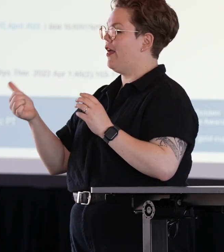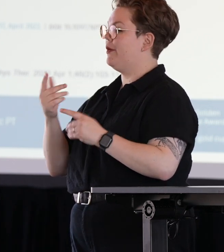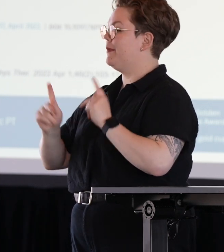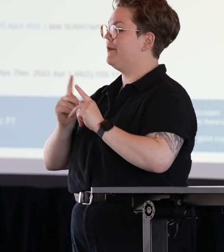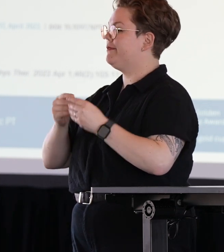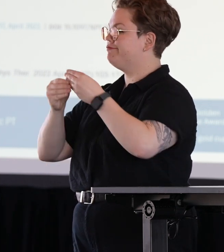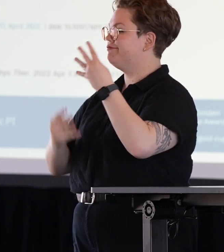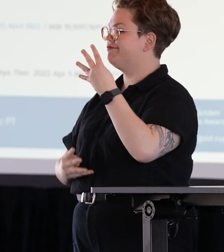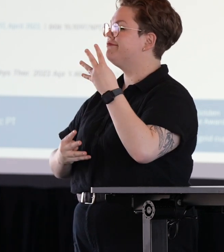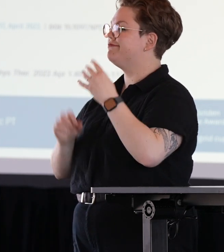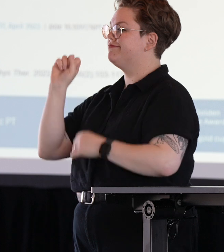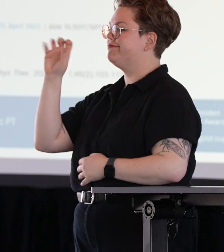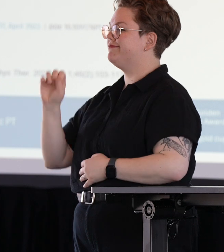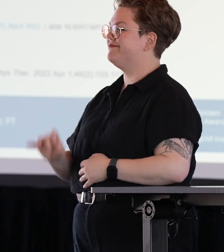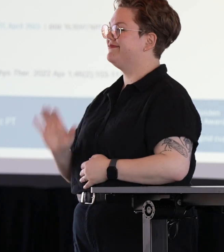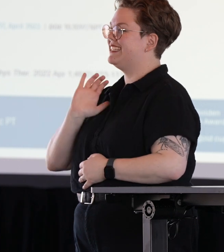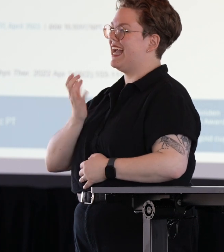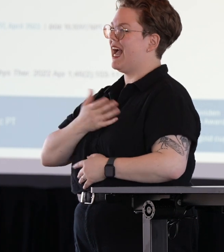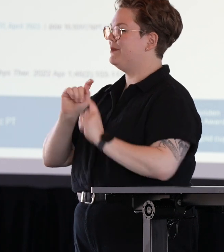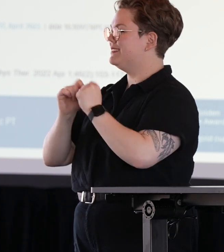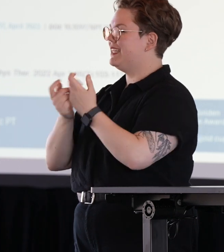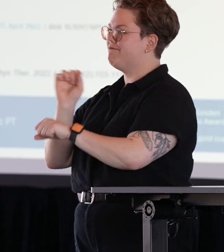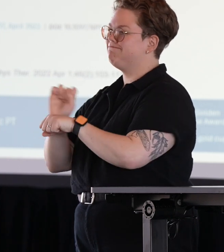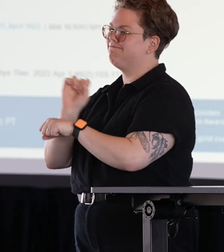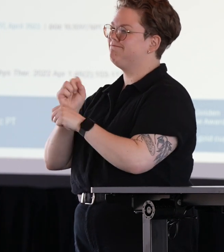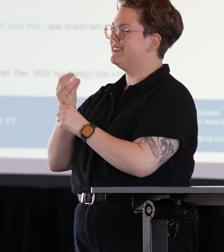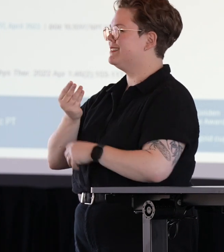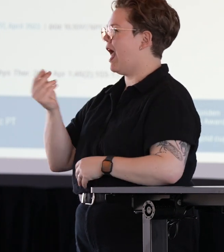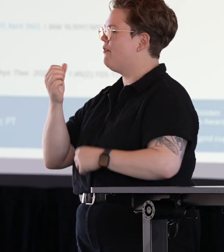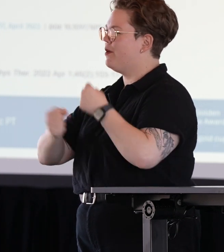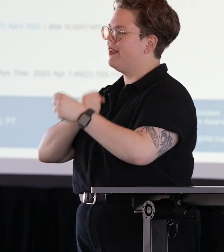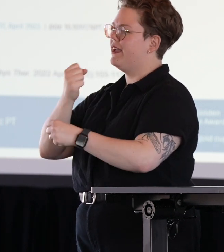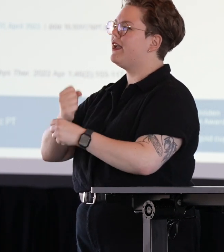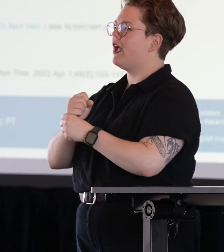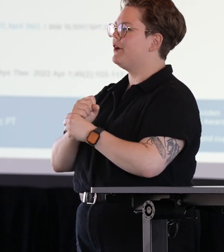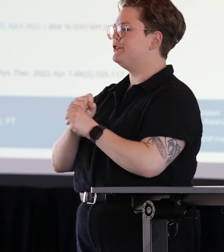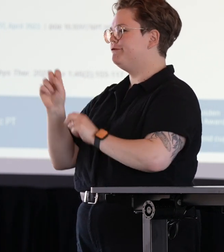takes a village. Our village worked together for several years to look at the landscape of the evidence and also what